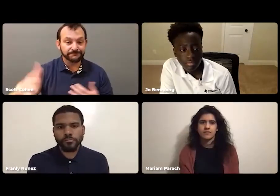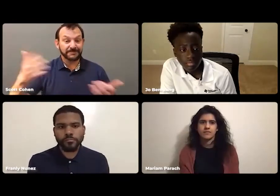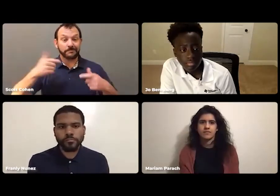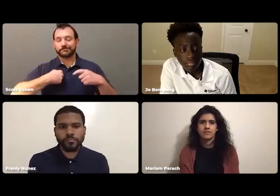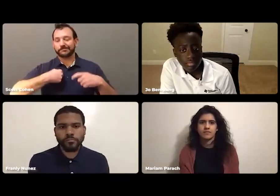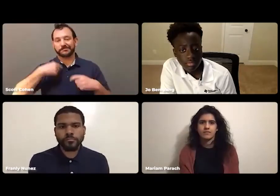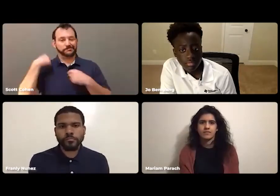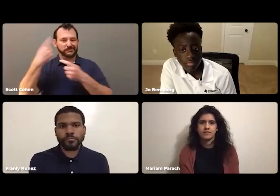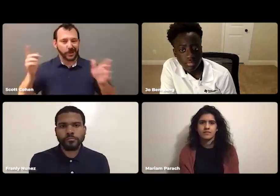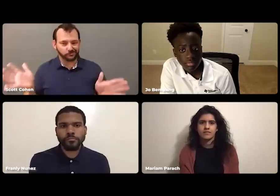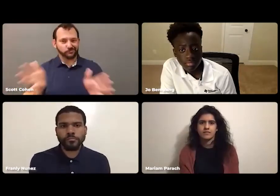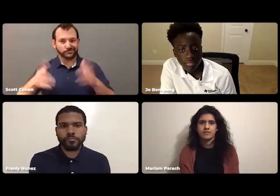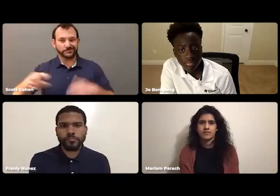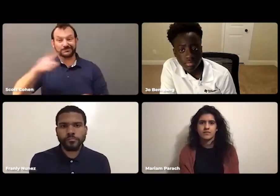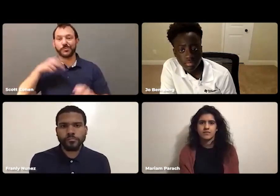There are tons more.